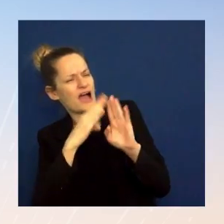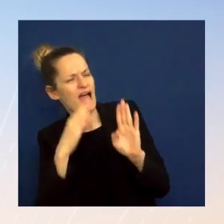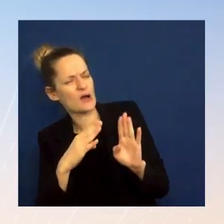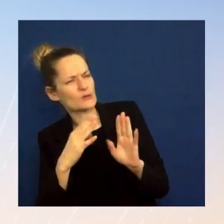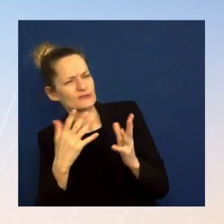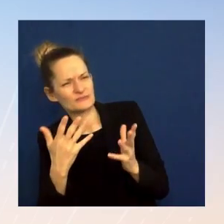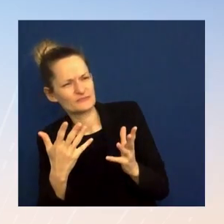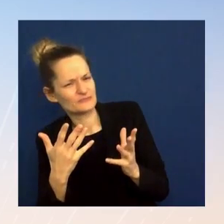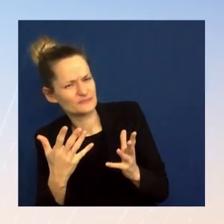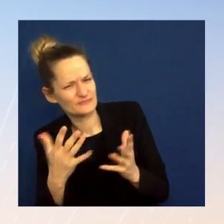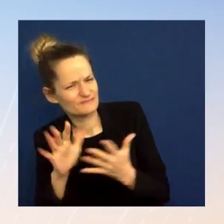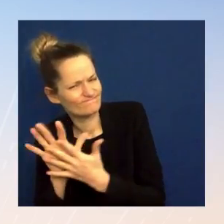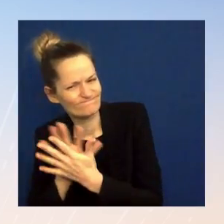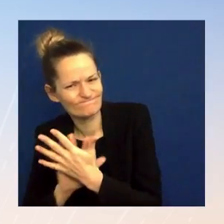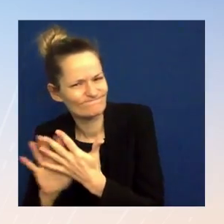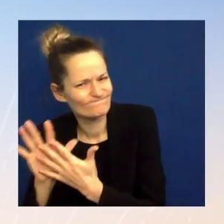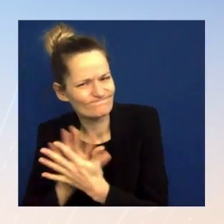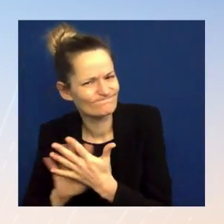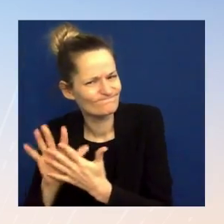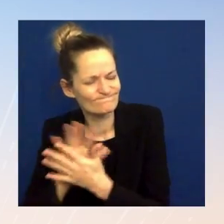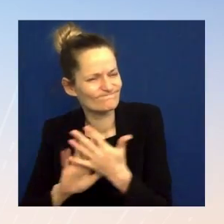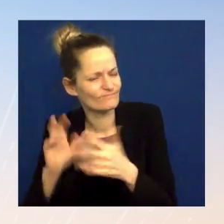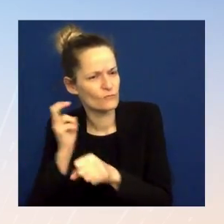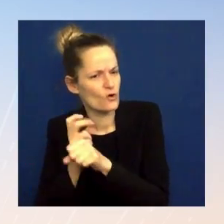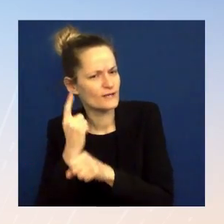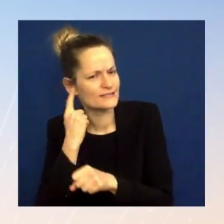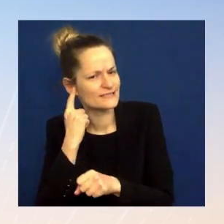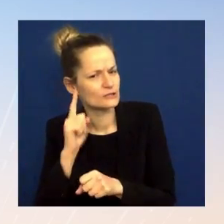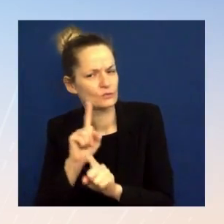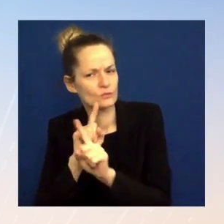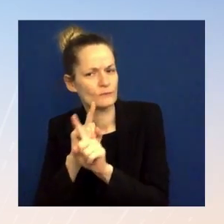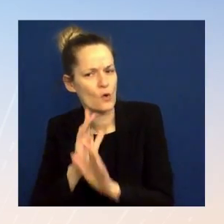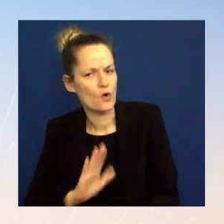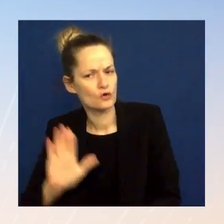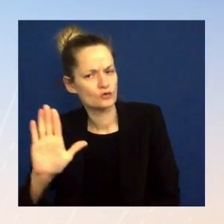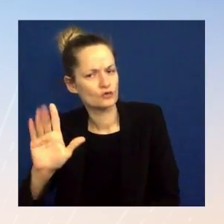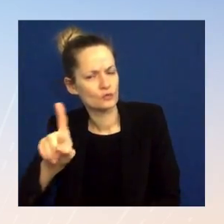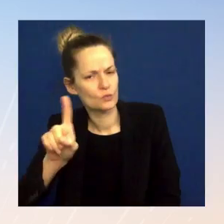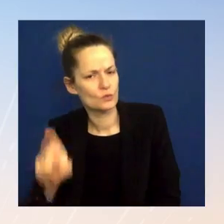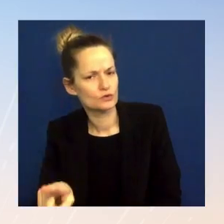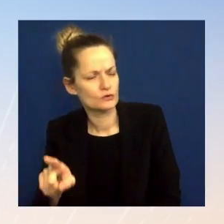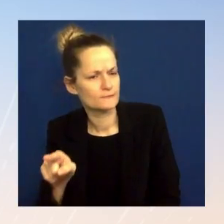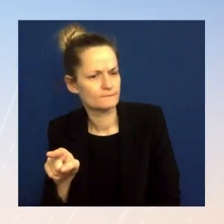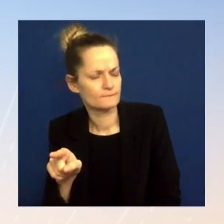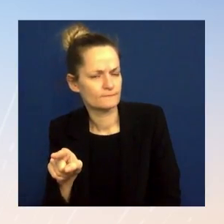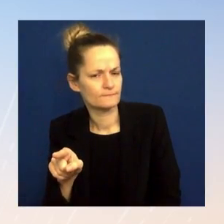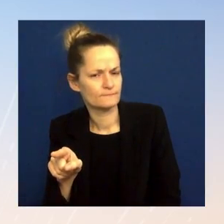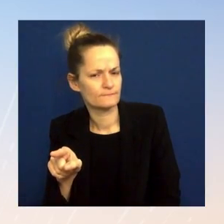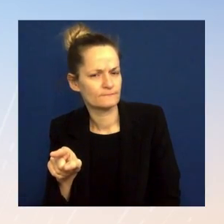They have heavy water. They have the know-how. So, when do you decide that we have to enact plan B,